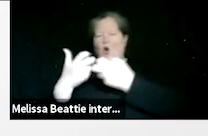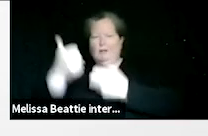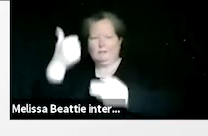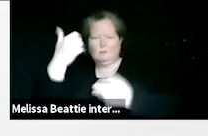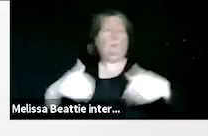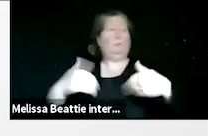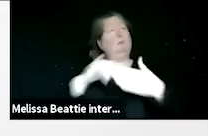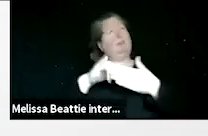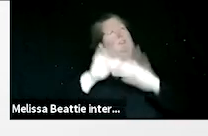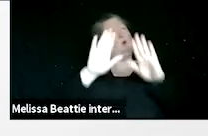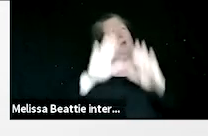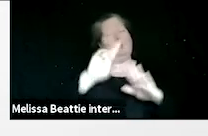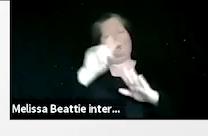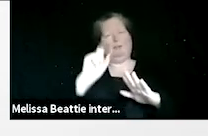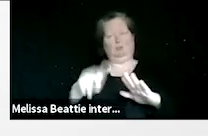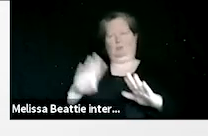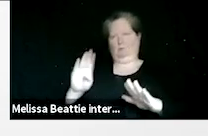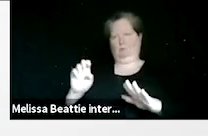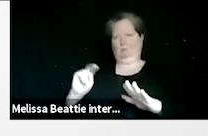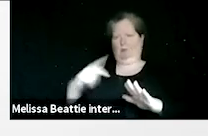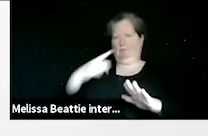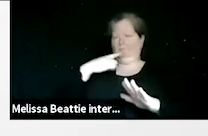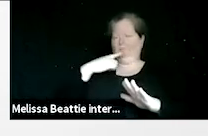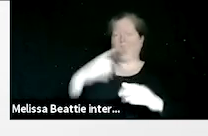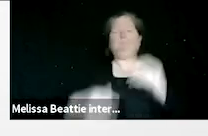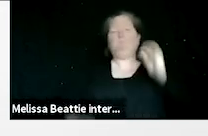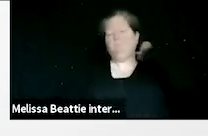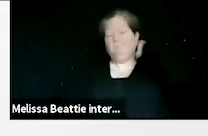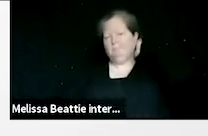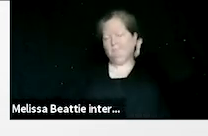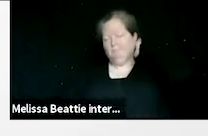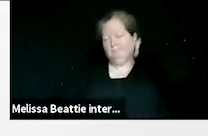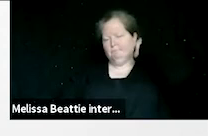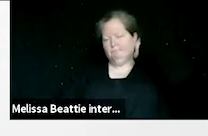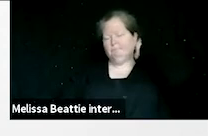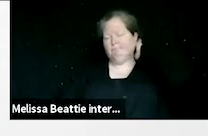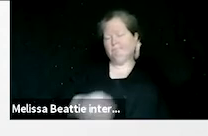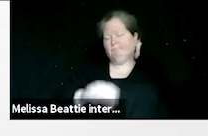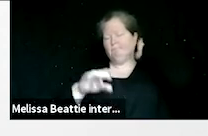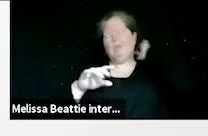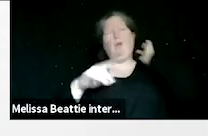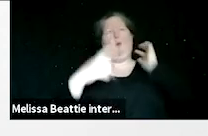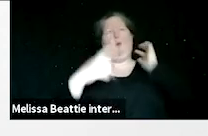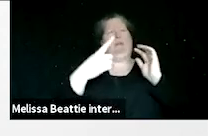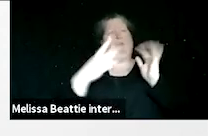Ben Woelk: So I think that some one of the key things I think is